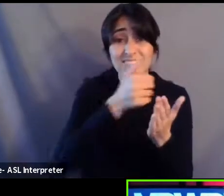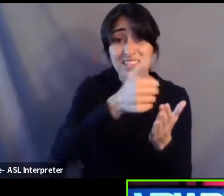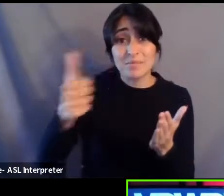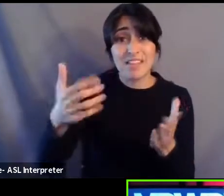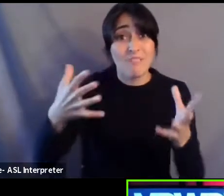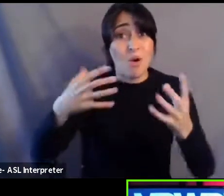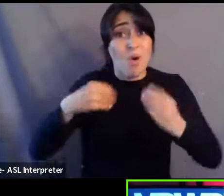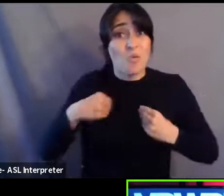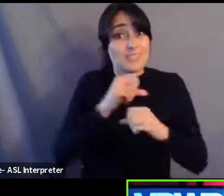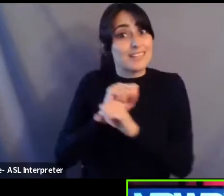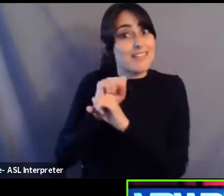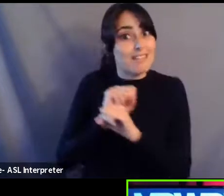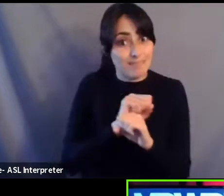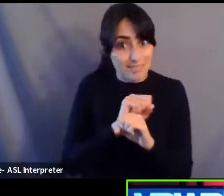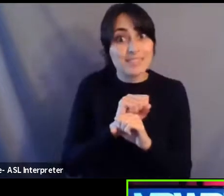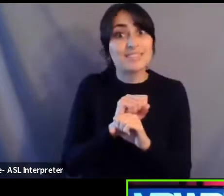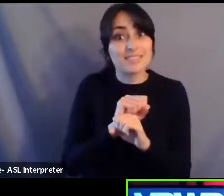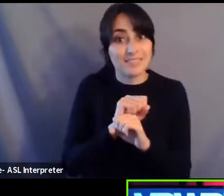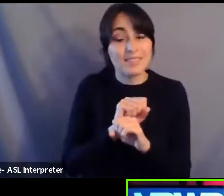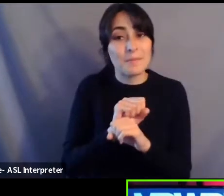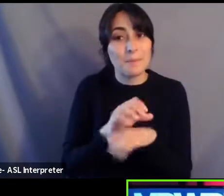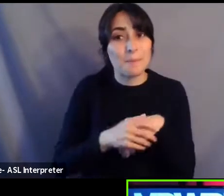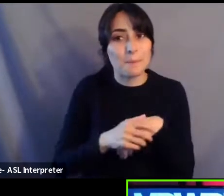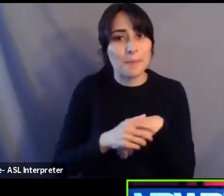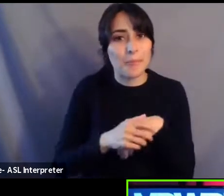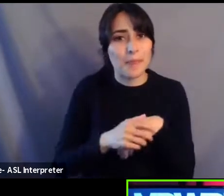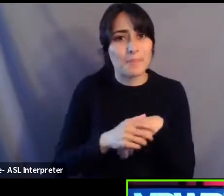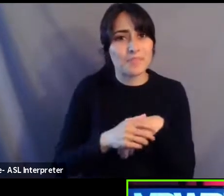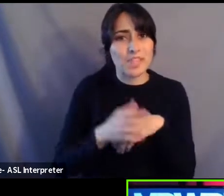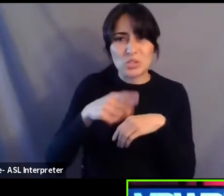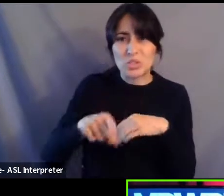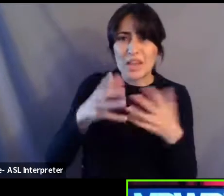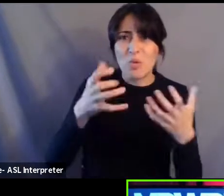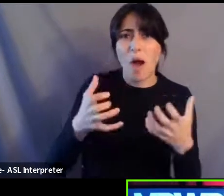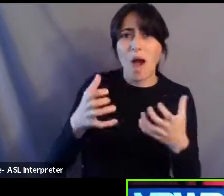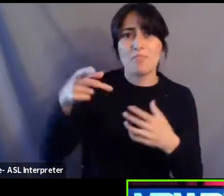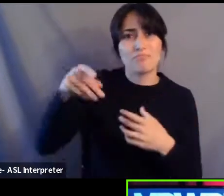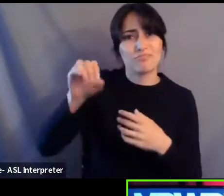They never wanted people of color to achieve any power. They always wanted to keep them